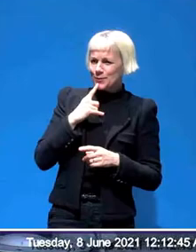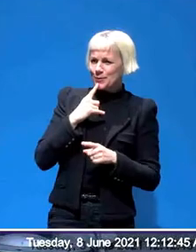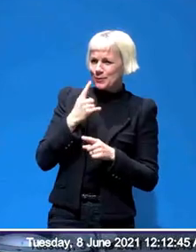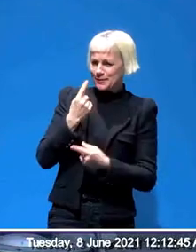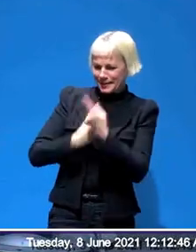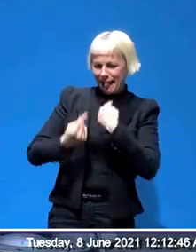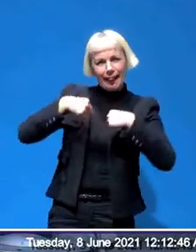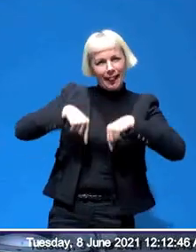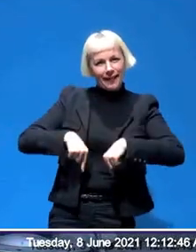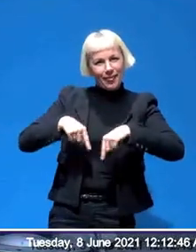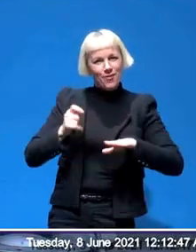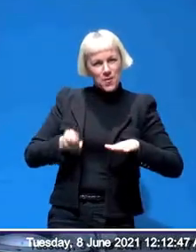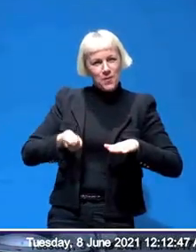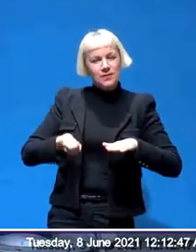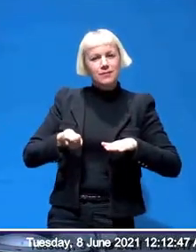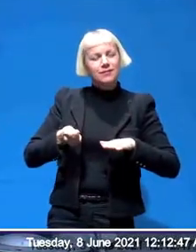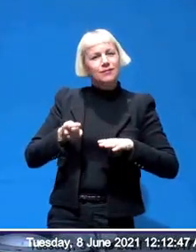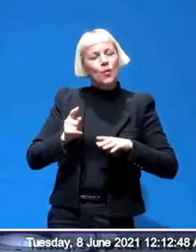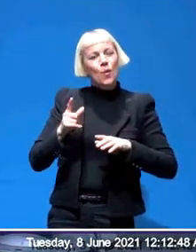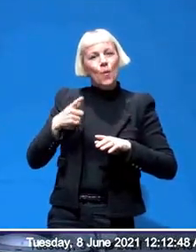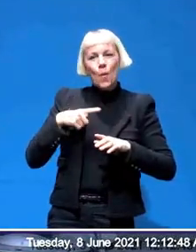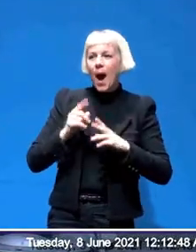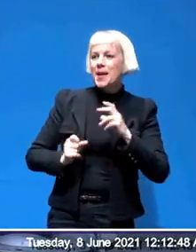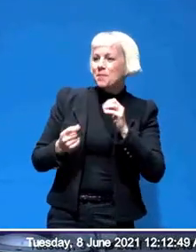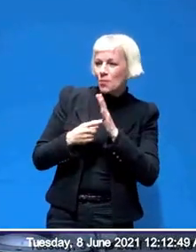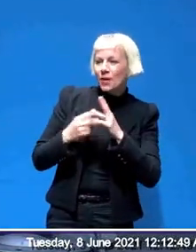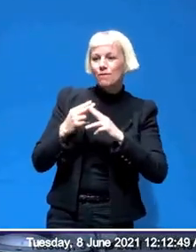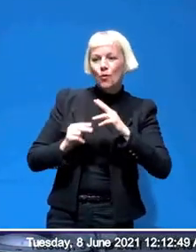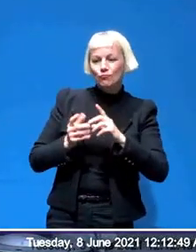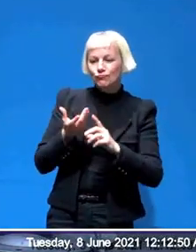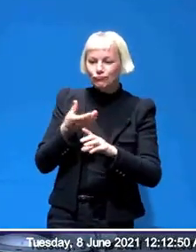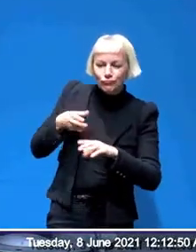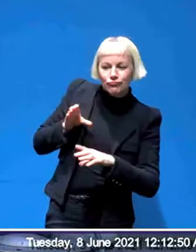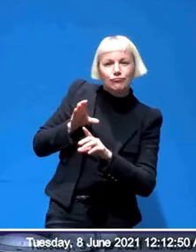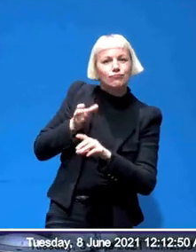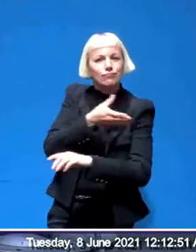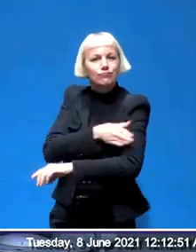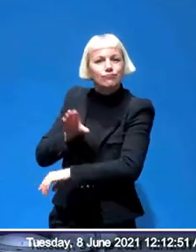that independence for Daniel and your hope for him in the future is to have